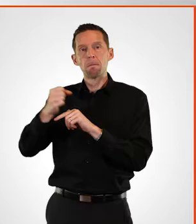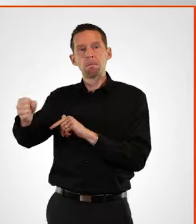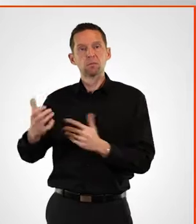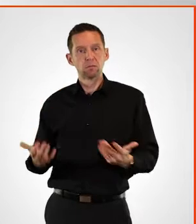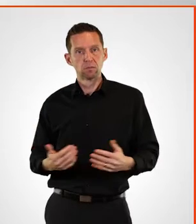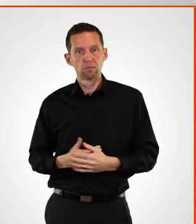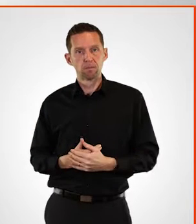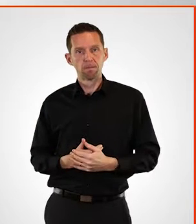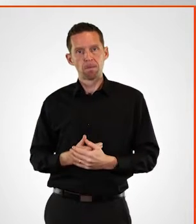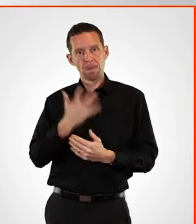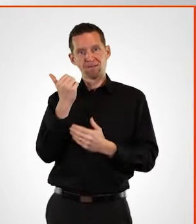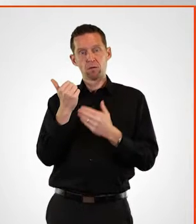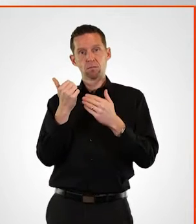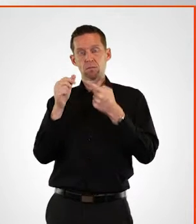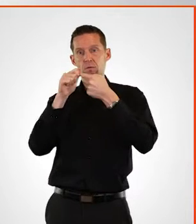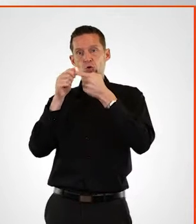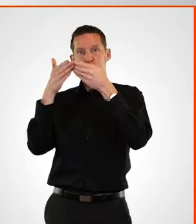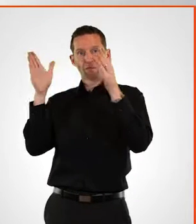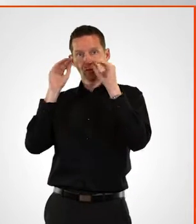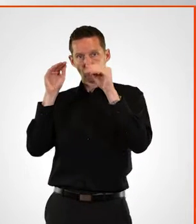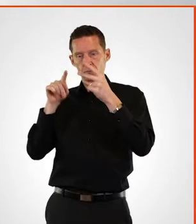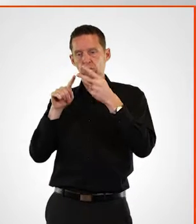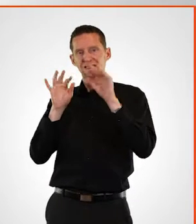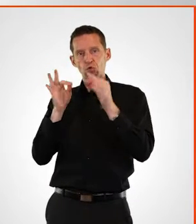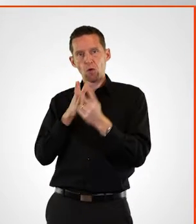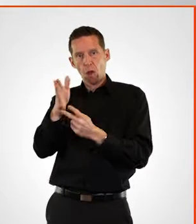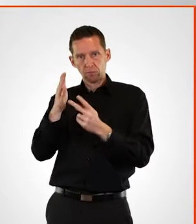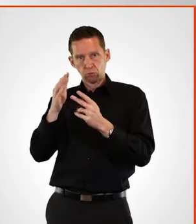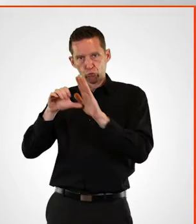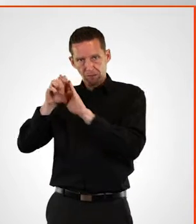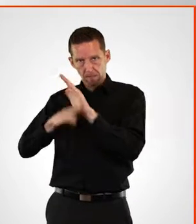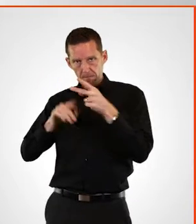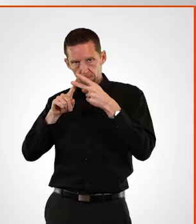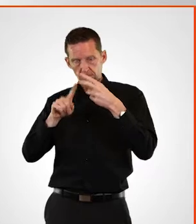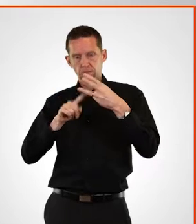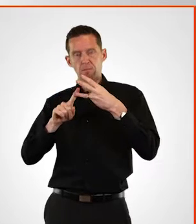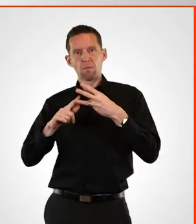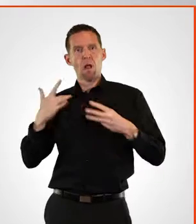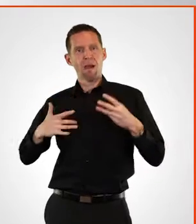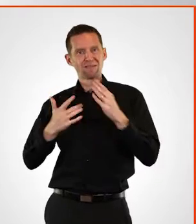So we have general education, specialised curriculum, and life skills.